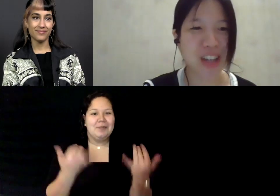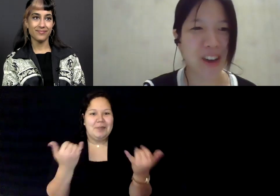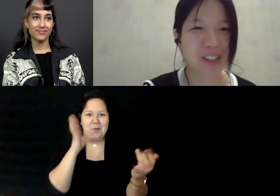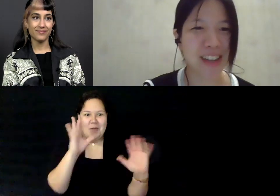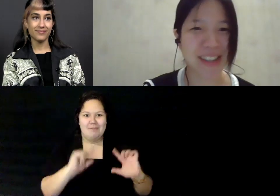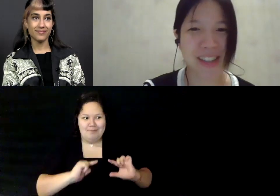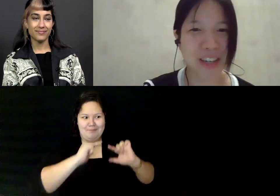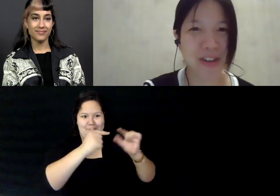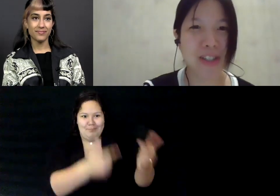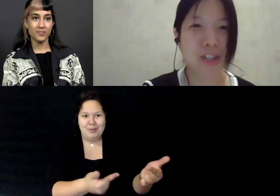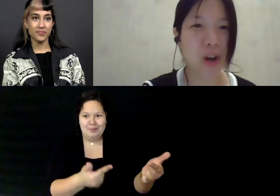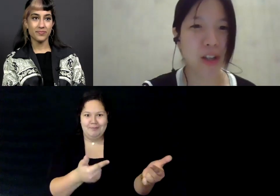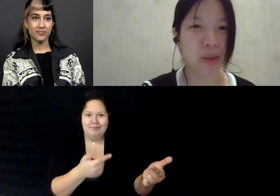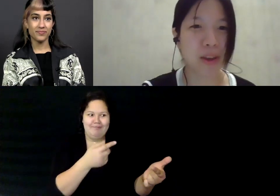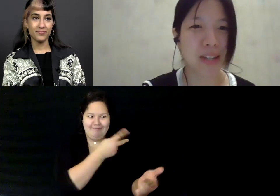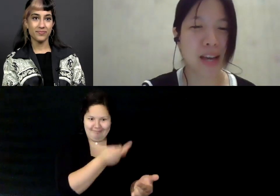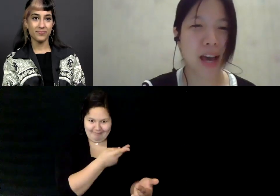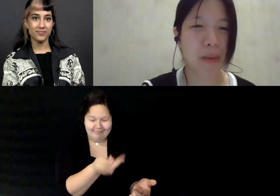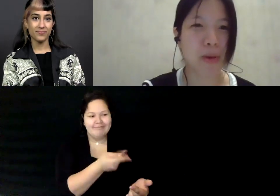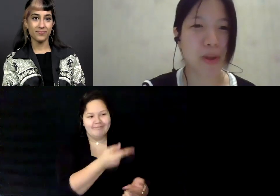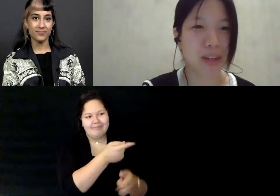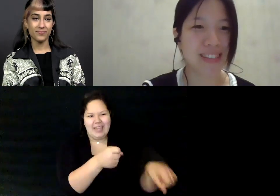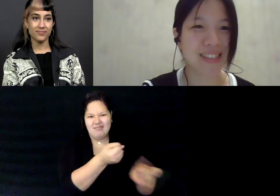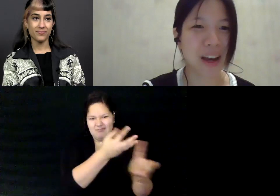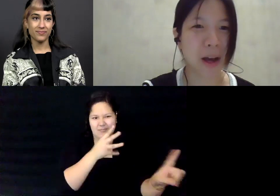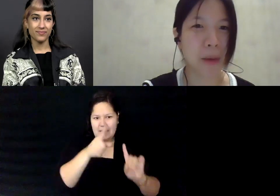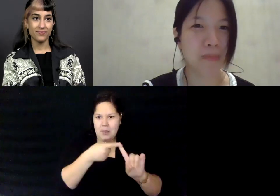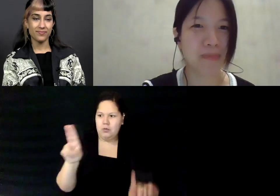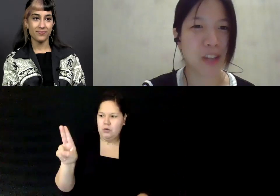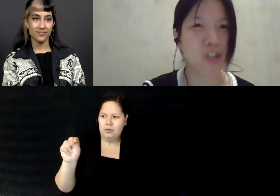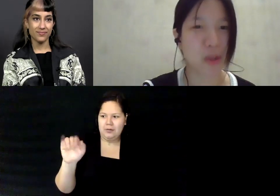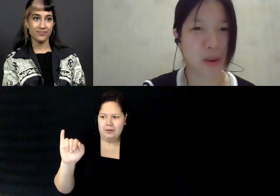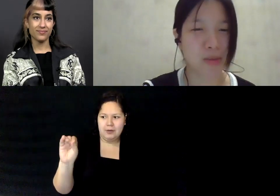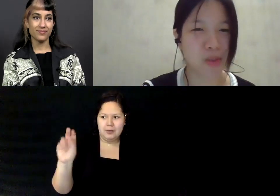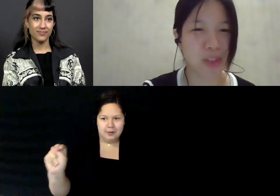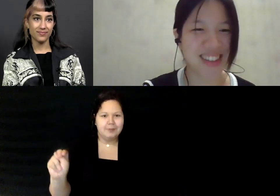now to Nancy and Kiran, to talk a little bit about UNION, and to share their exhibition with us.